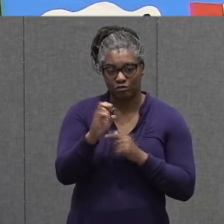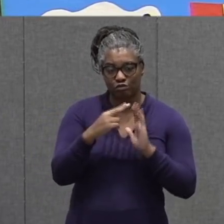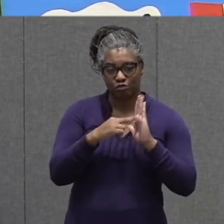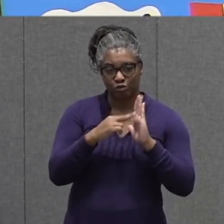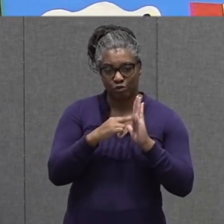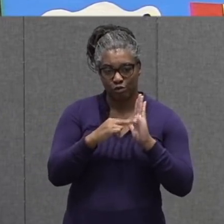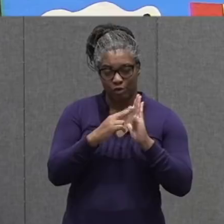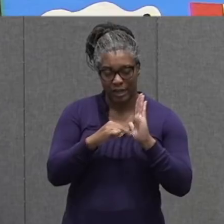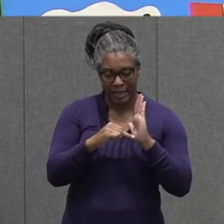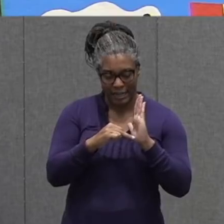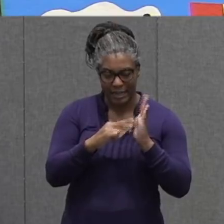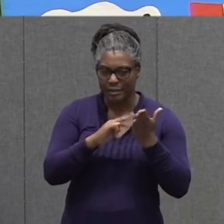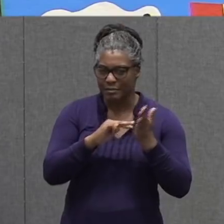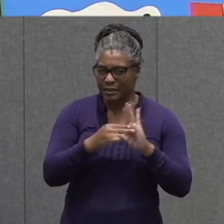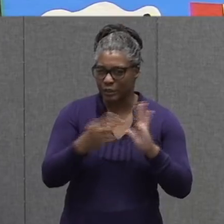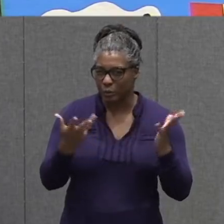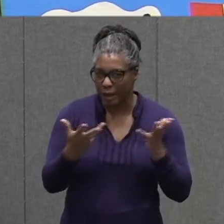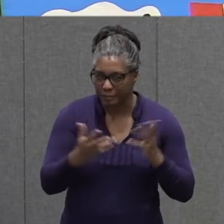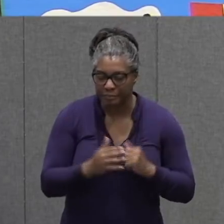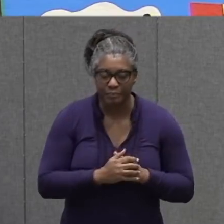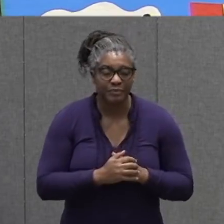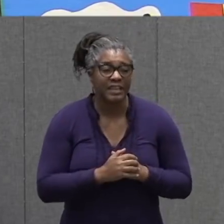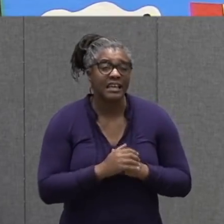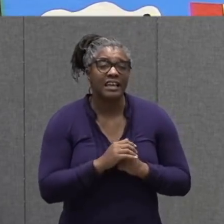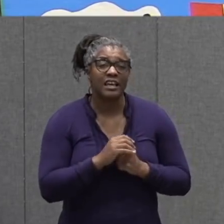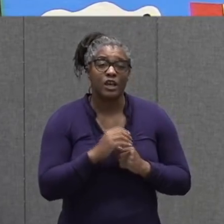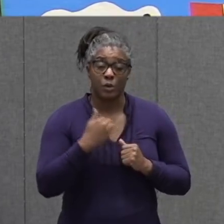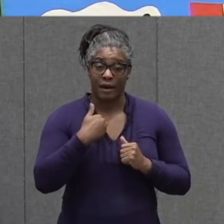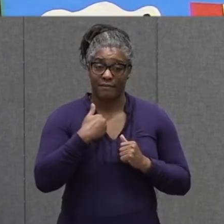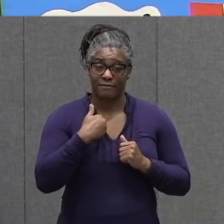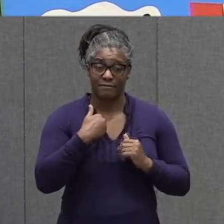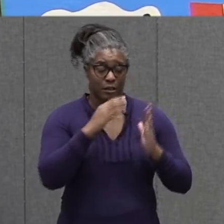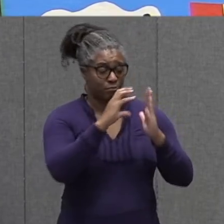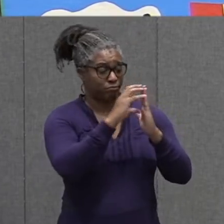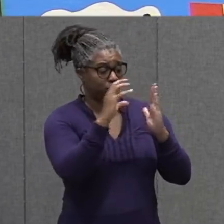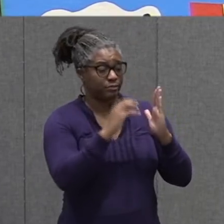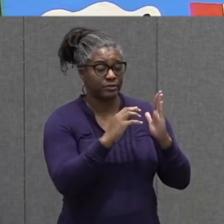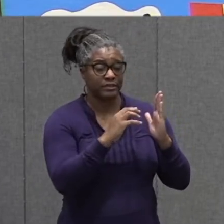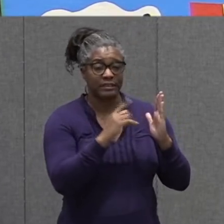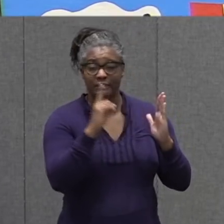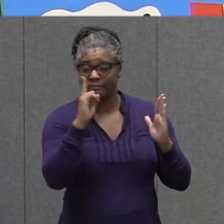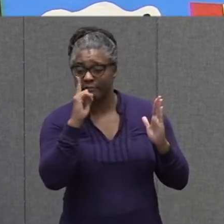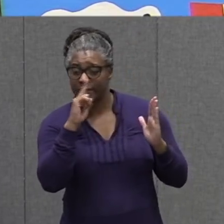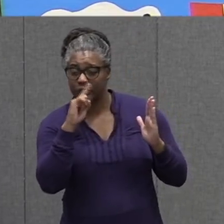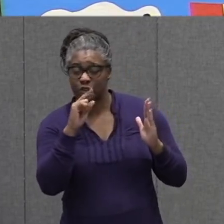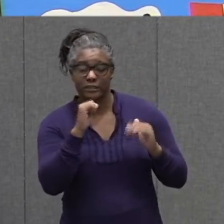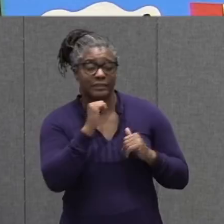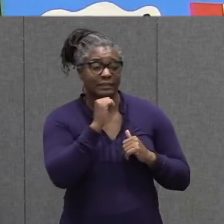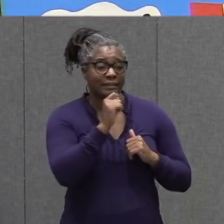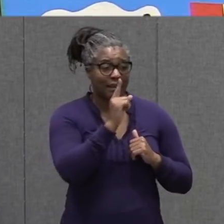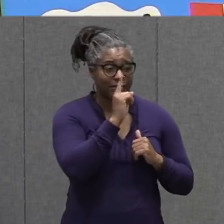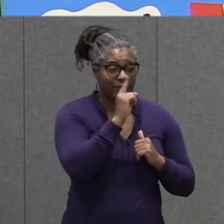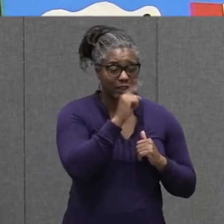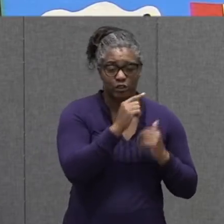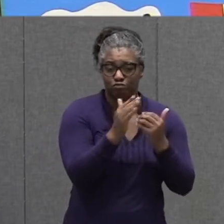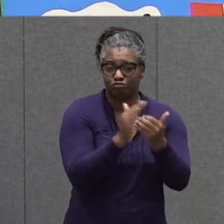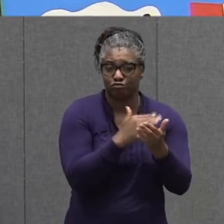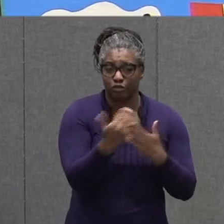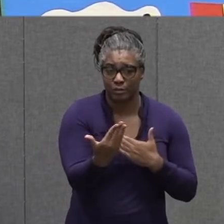a small piece of writing, it can be fiction or non-fiction, and we read it a couple of times.